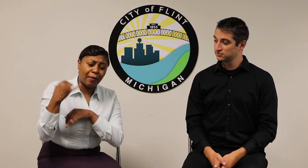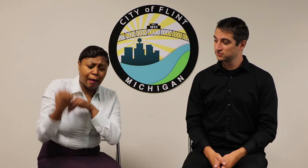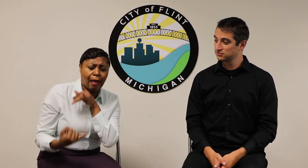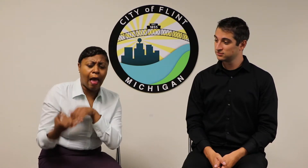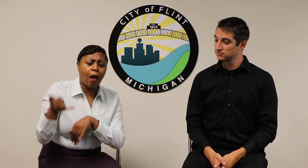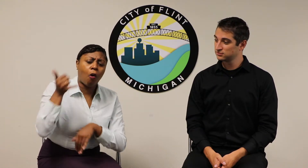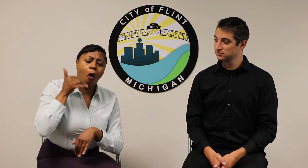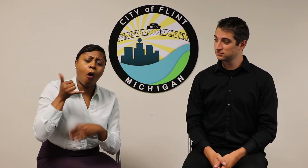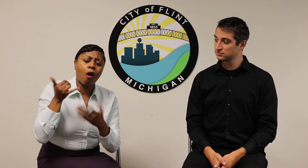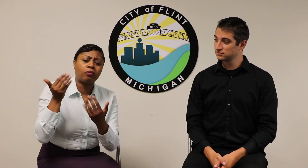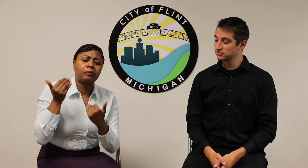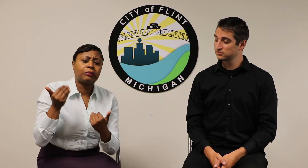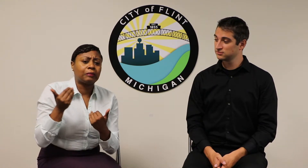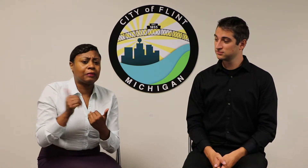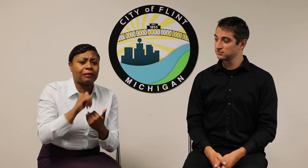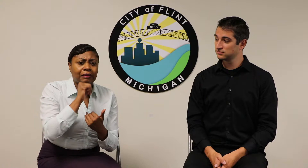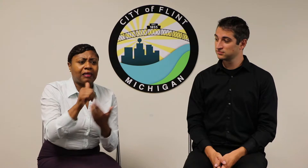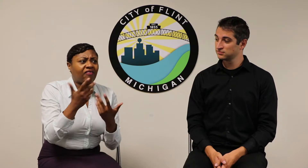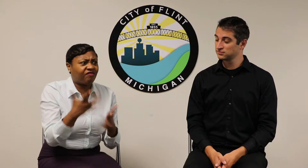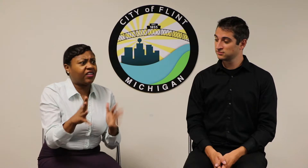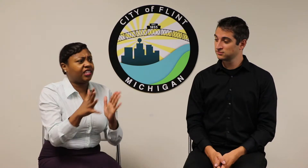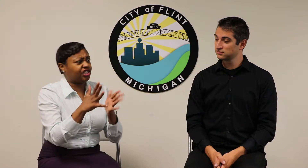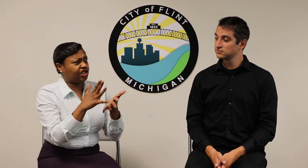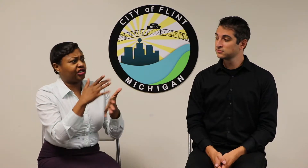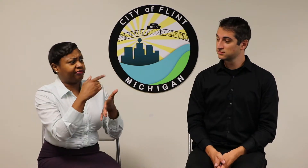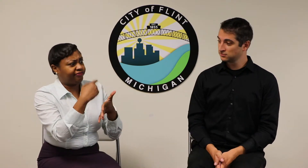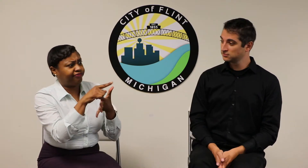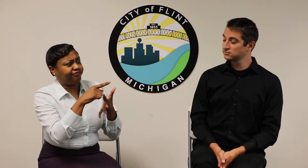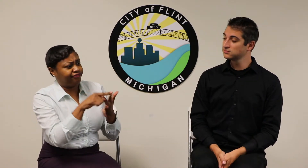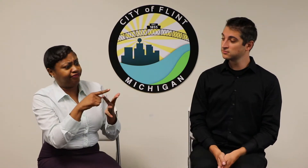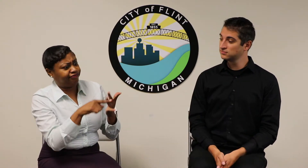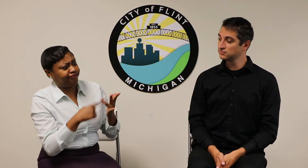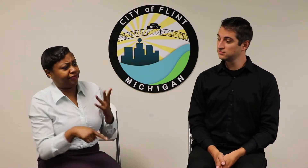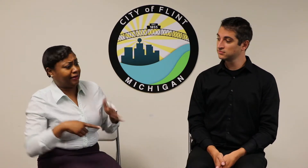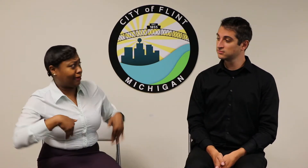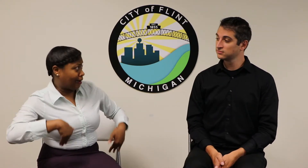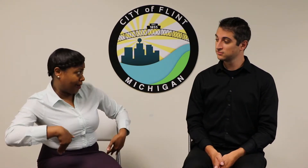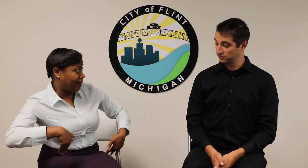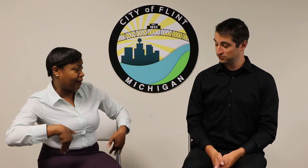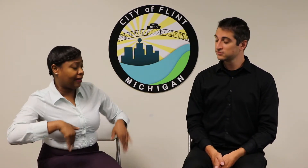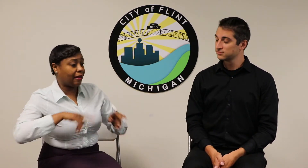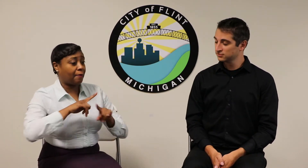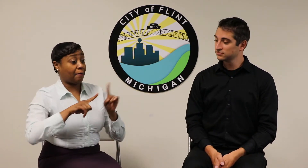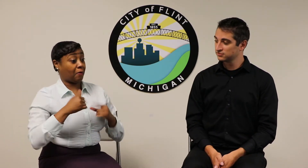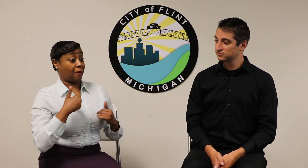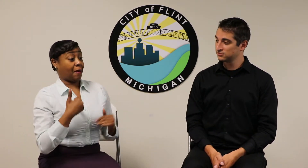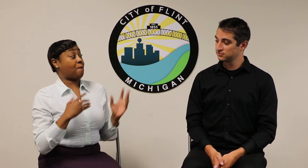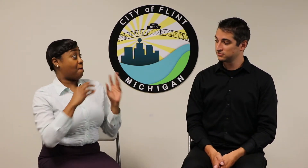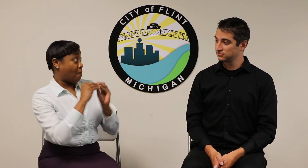that, we will take this one last call. We didn't get through everything that would that we wanted to get through and we have some upcoming